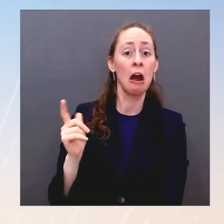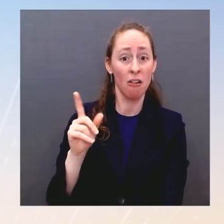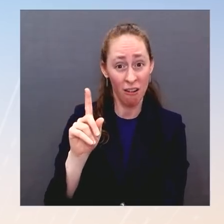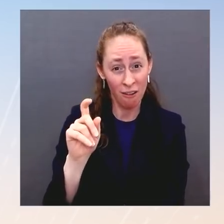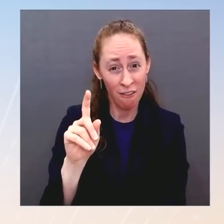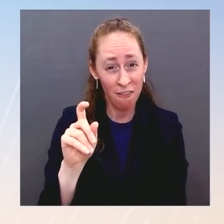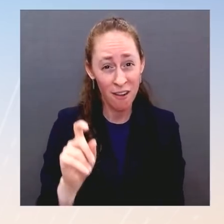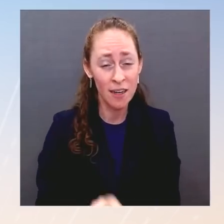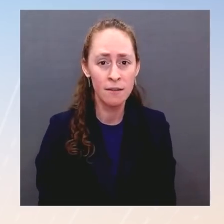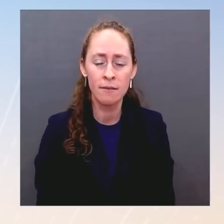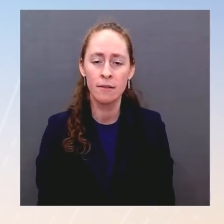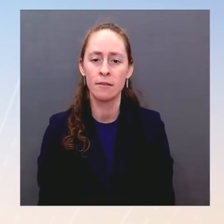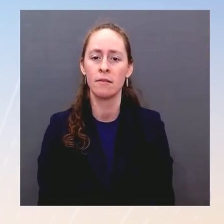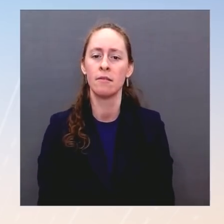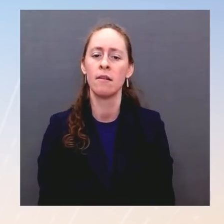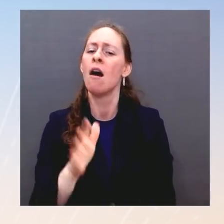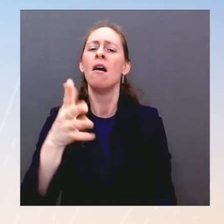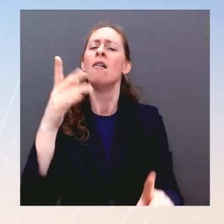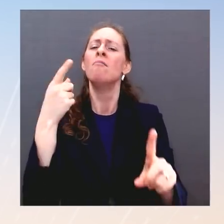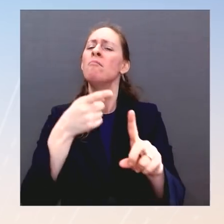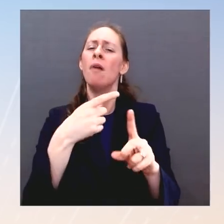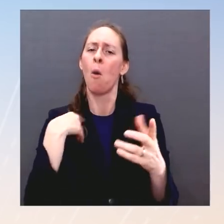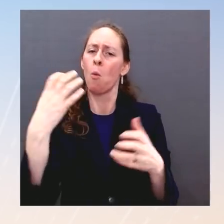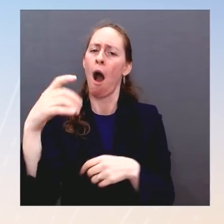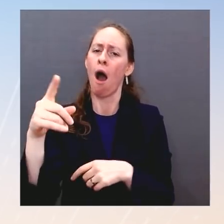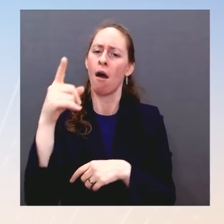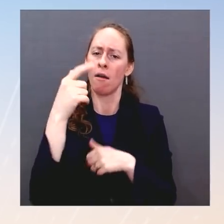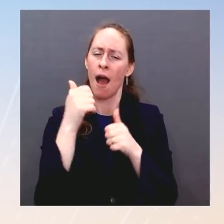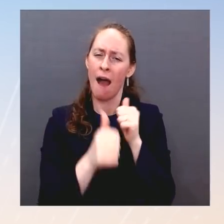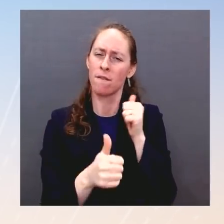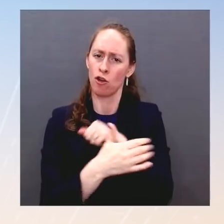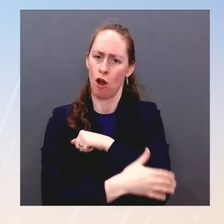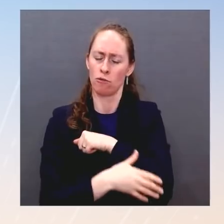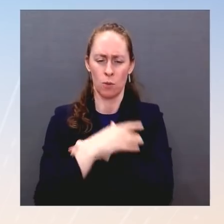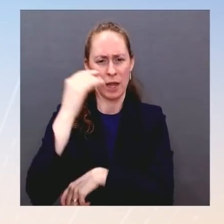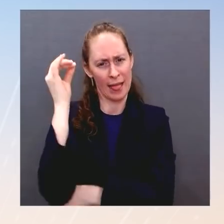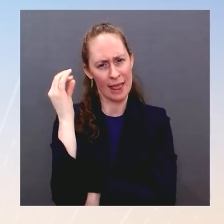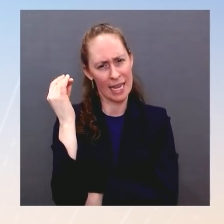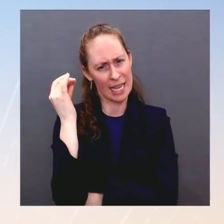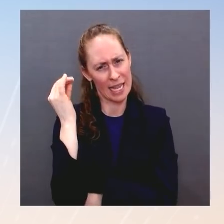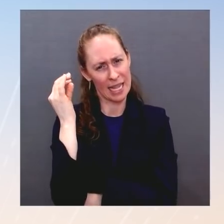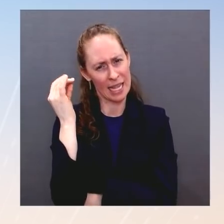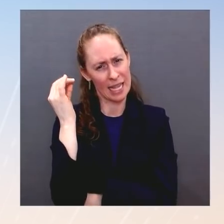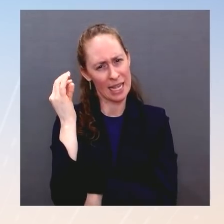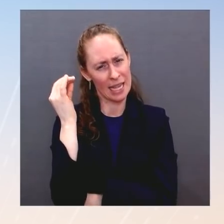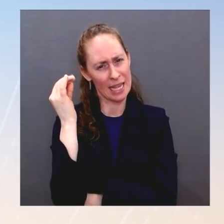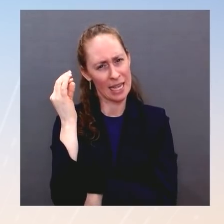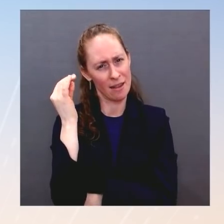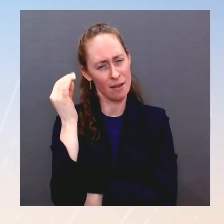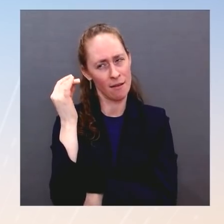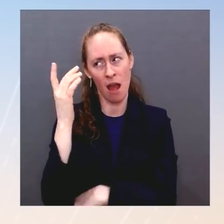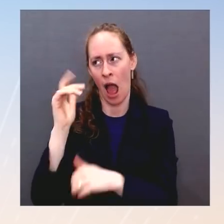Go ahead. The Press: When did President Biden make the final decision to sanction President Putin? Ms. Psaki: It was made --